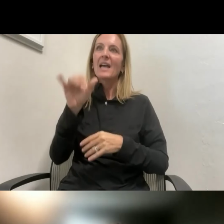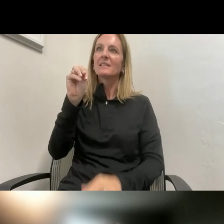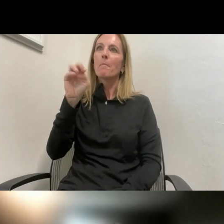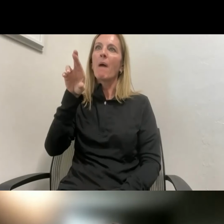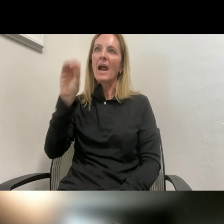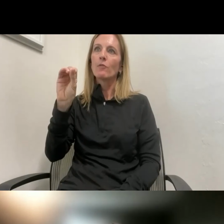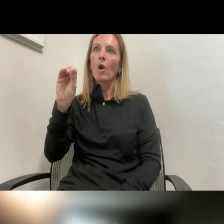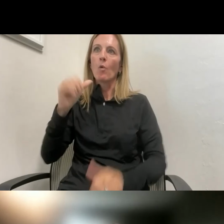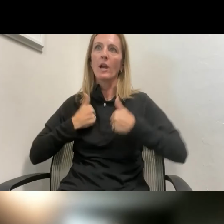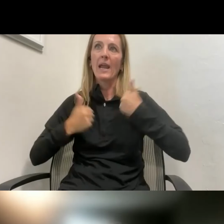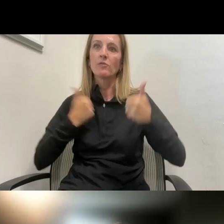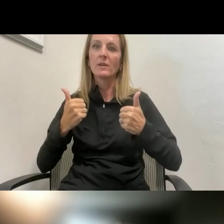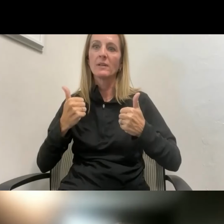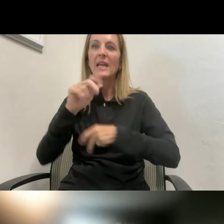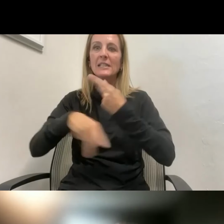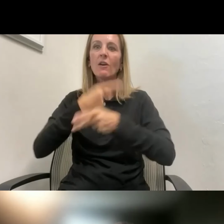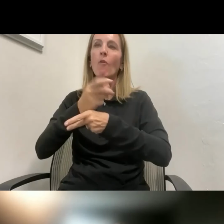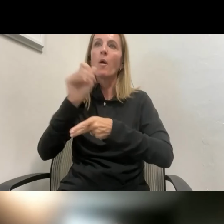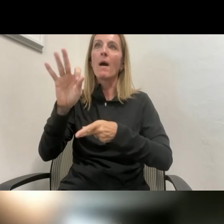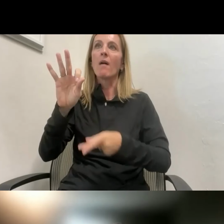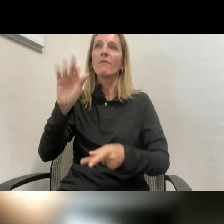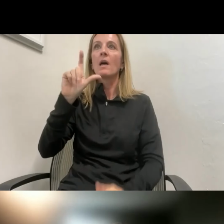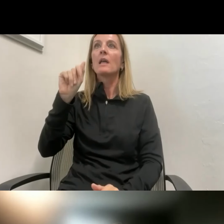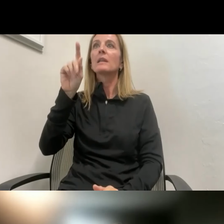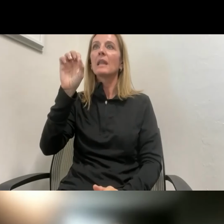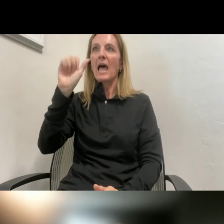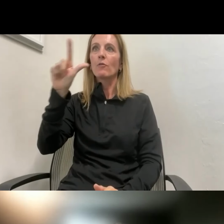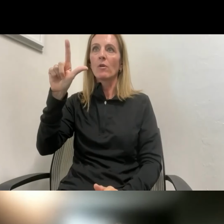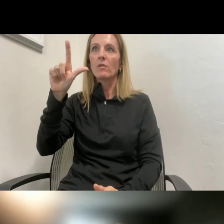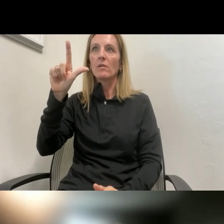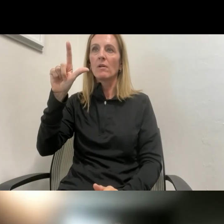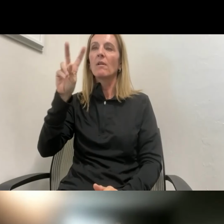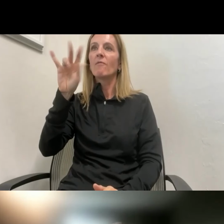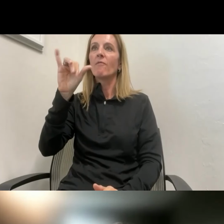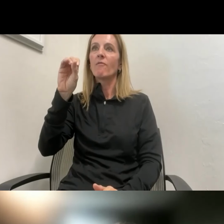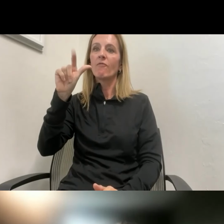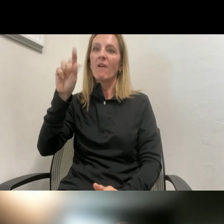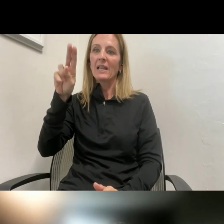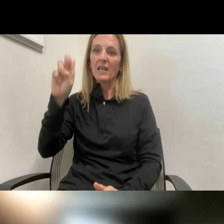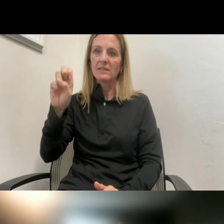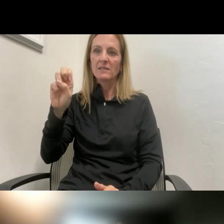violence. And so we want to minimize that. We want everyone to feel safe. That it's okay to share